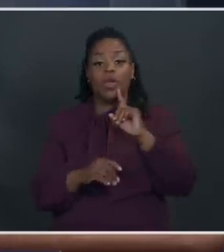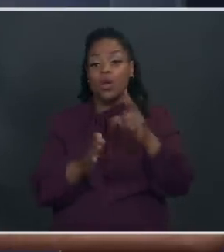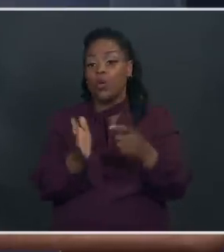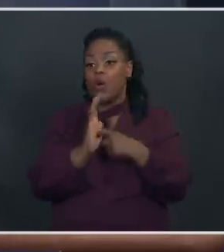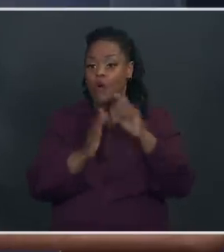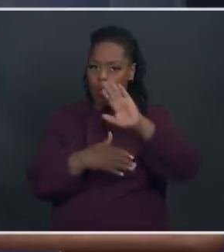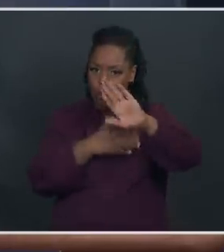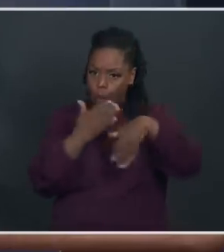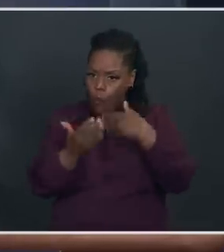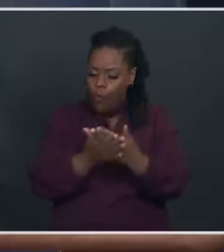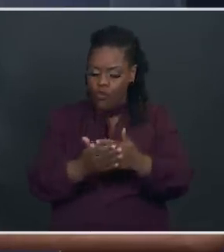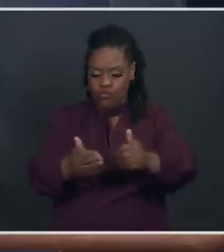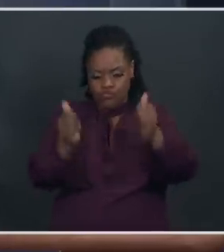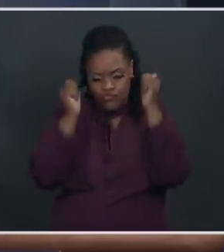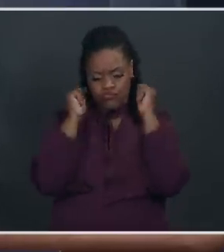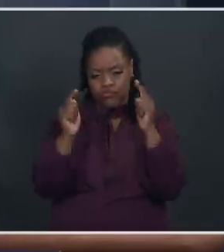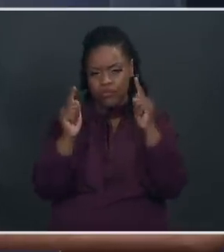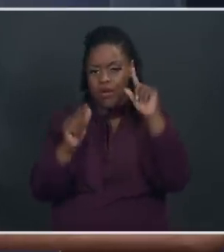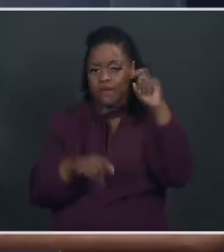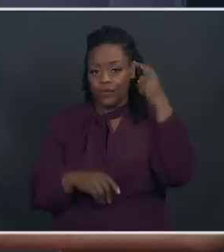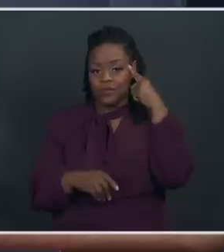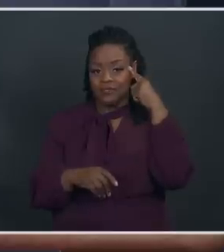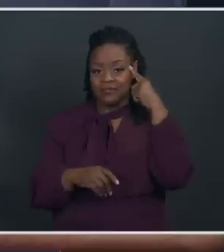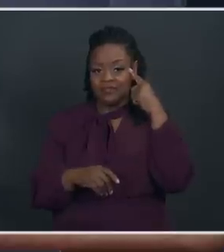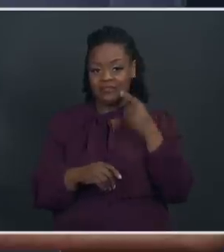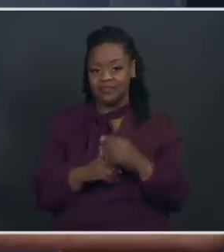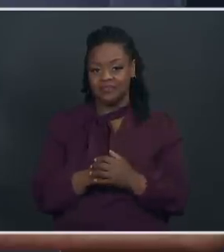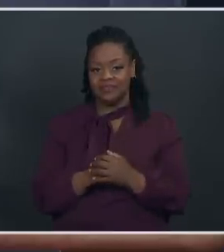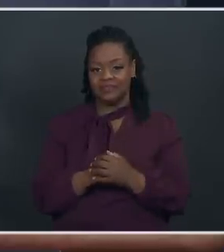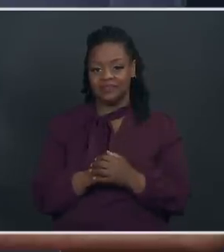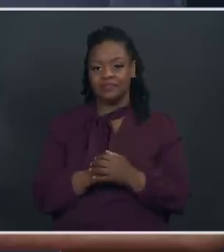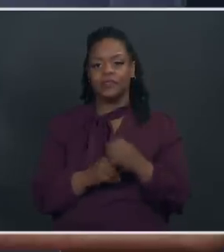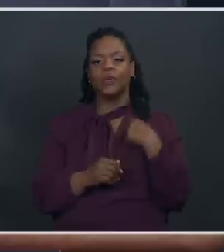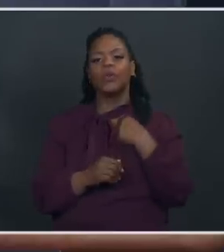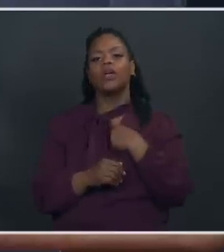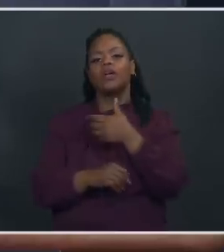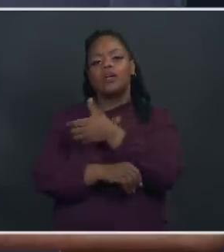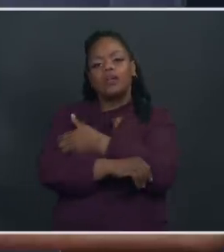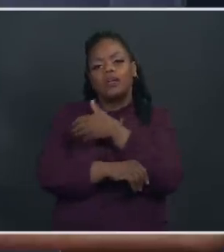We're going to power our economy with clean energy. We're going to do that in a way